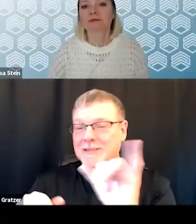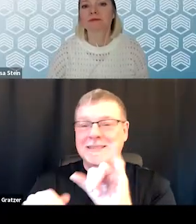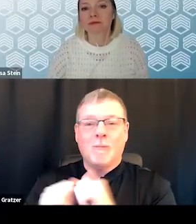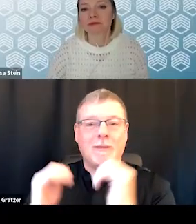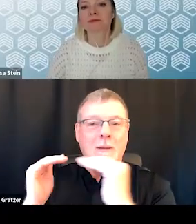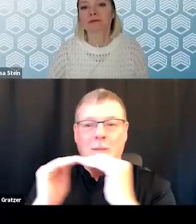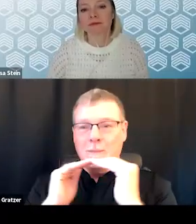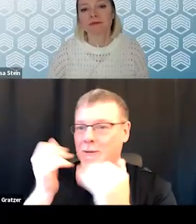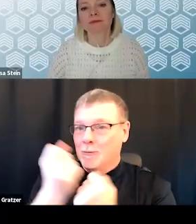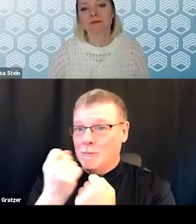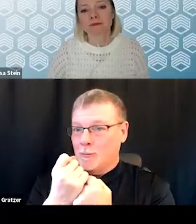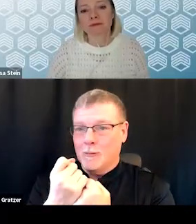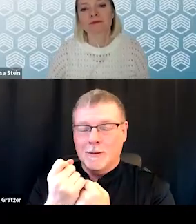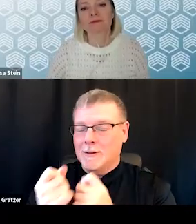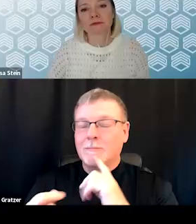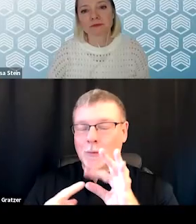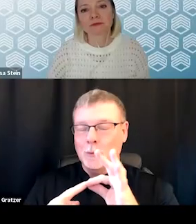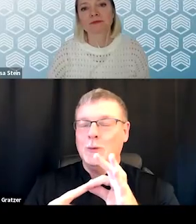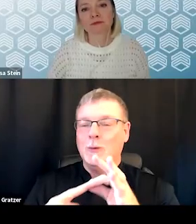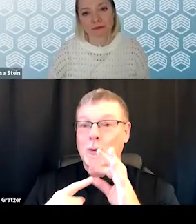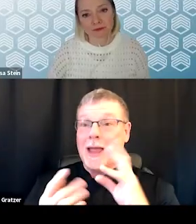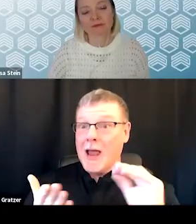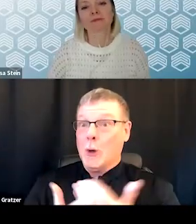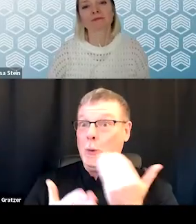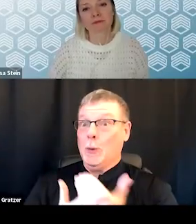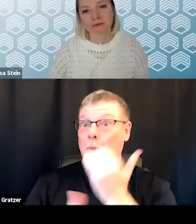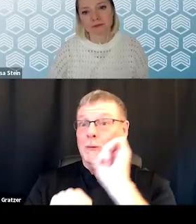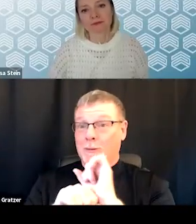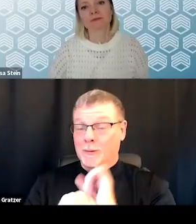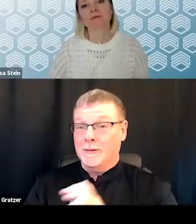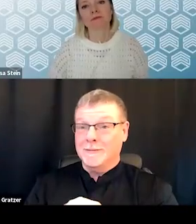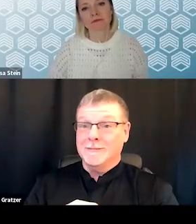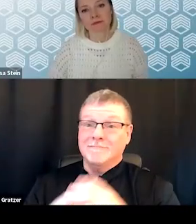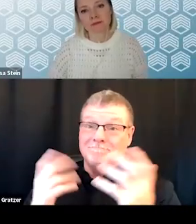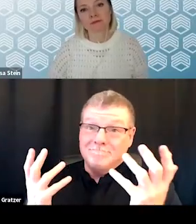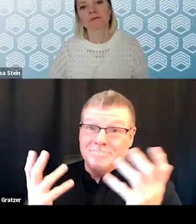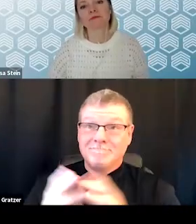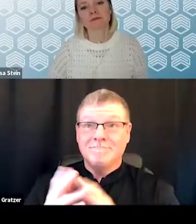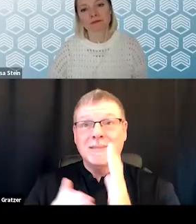This is such unique and new work, which I think is part of the fun of it,